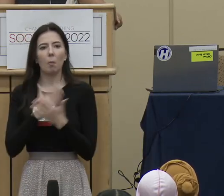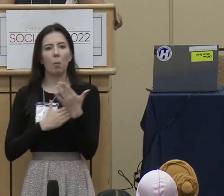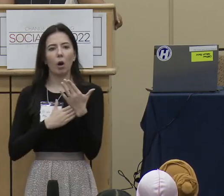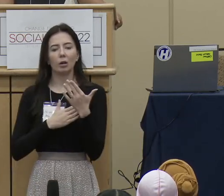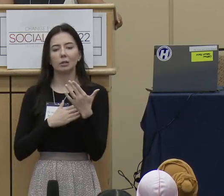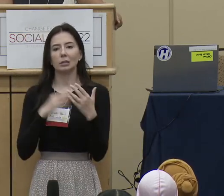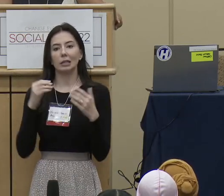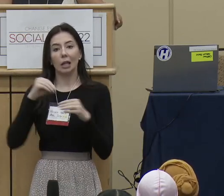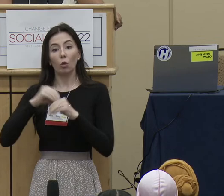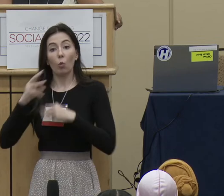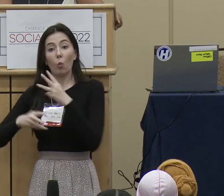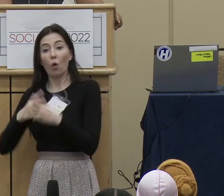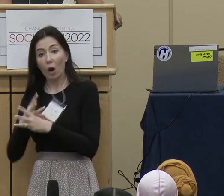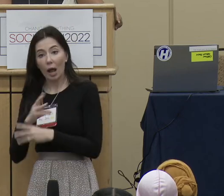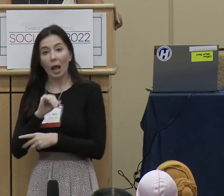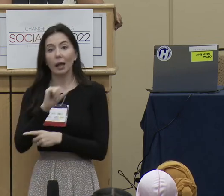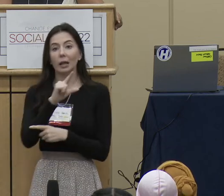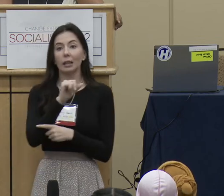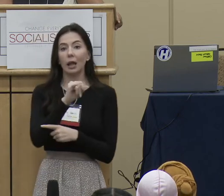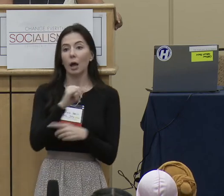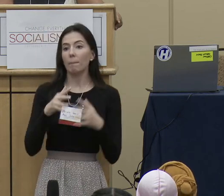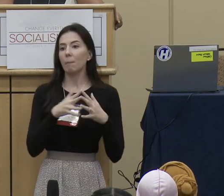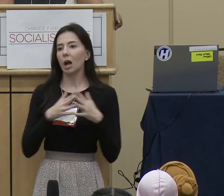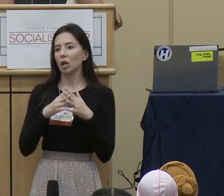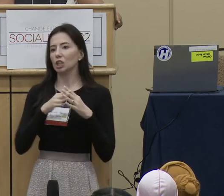women in Puerto Rico and many other parts of the world and